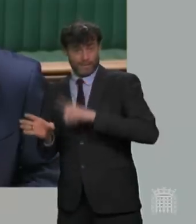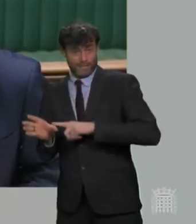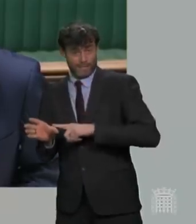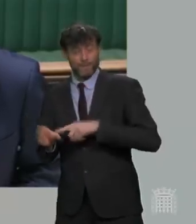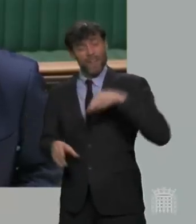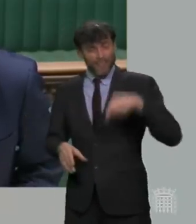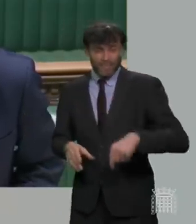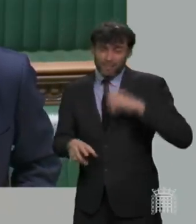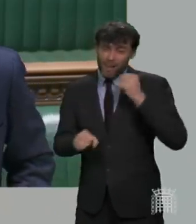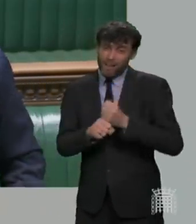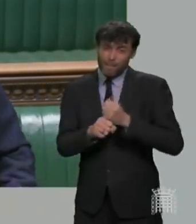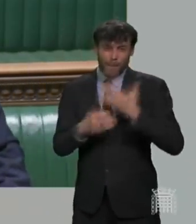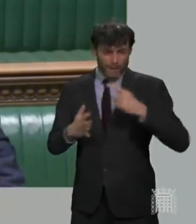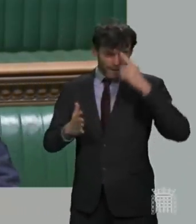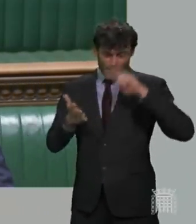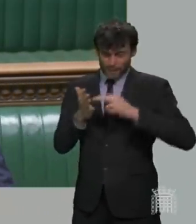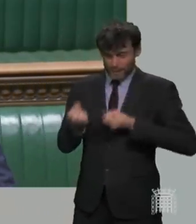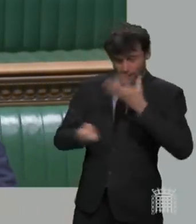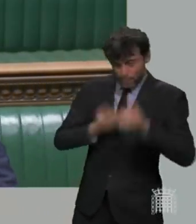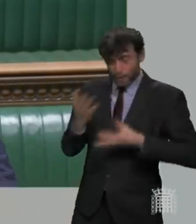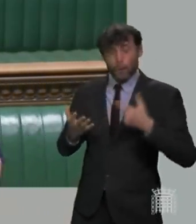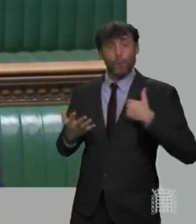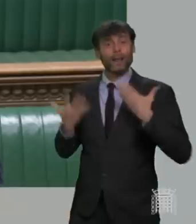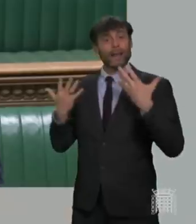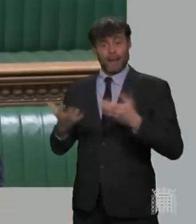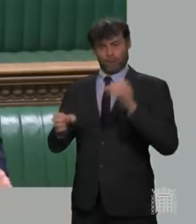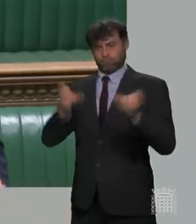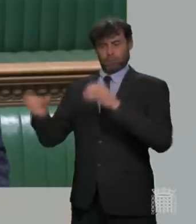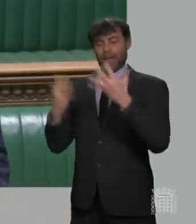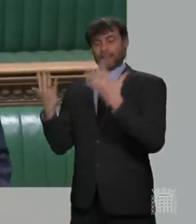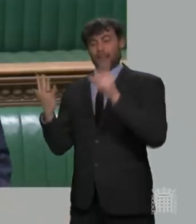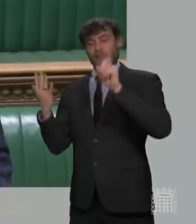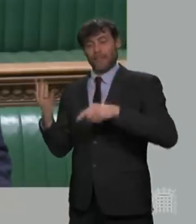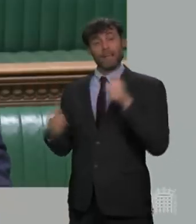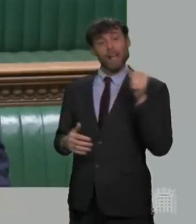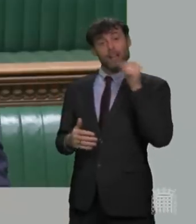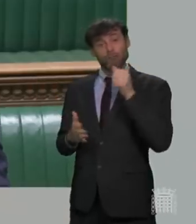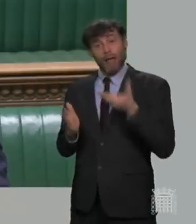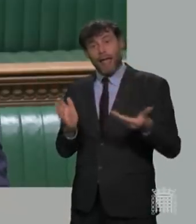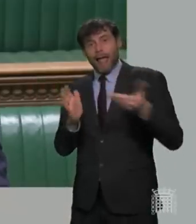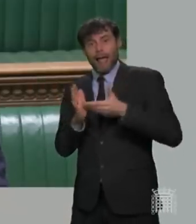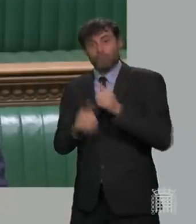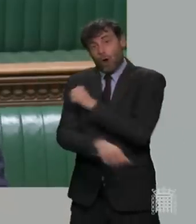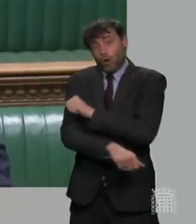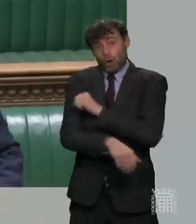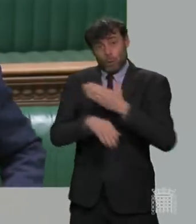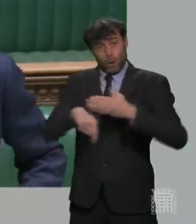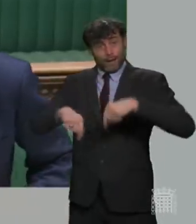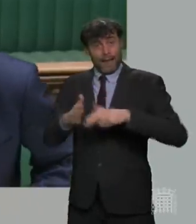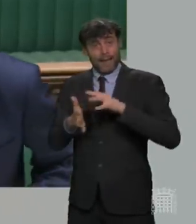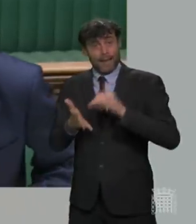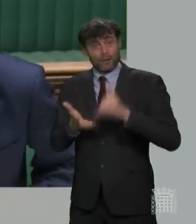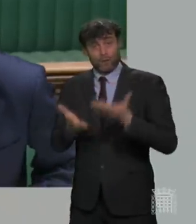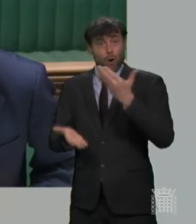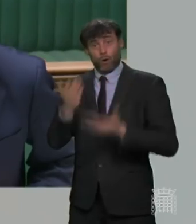have put in place that we now have 10,600 more nurses in our NHS than there were one year ago